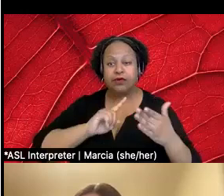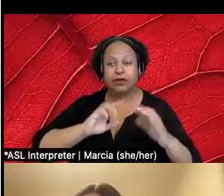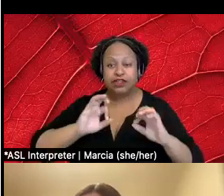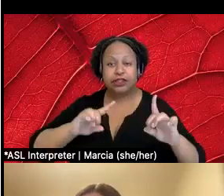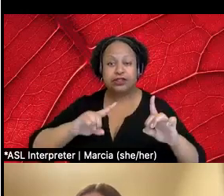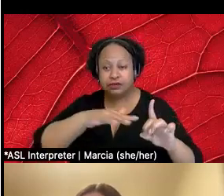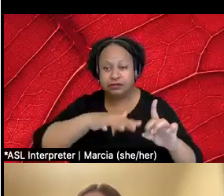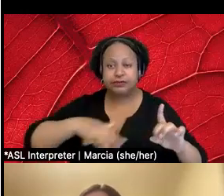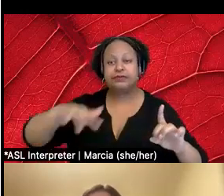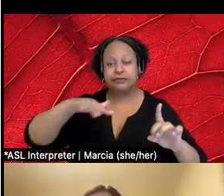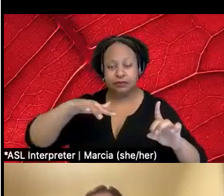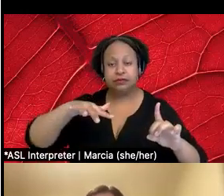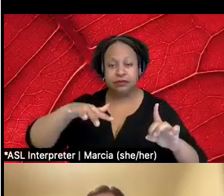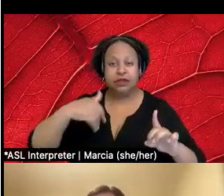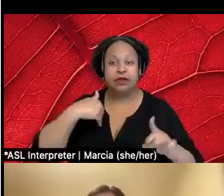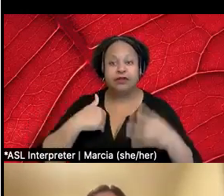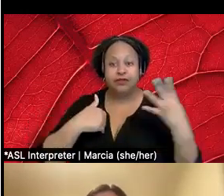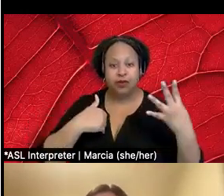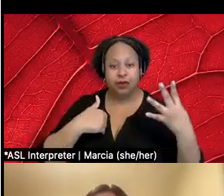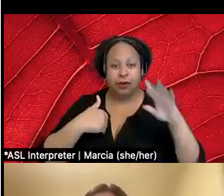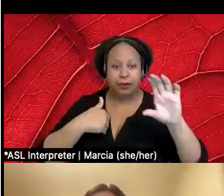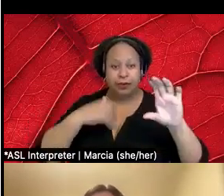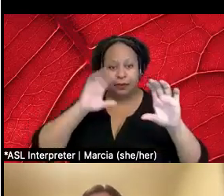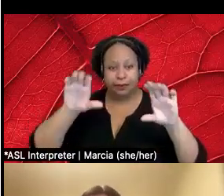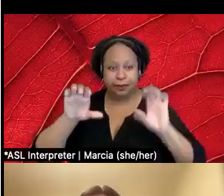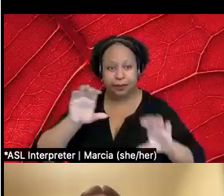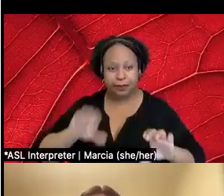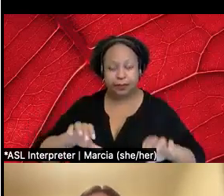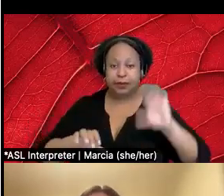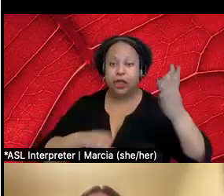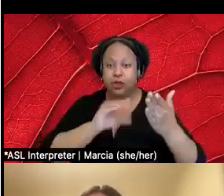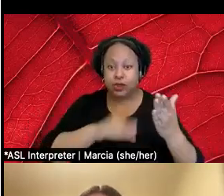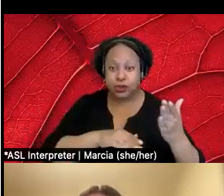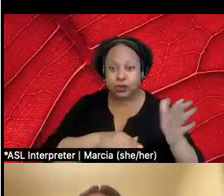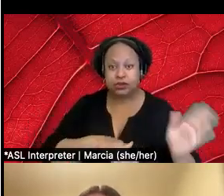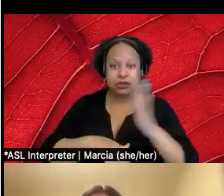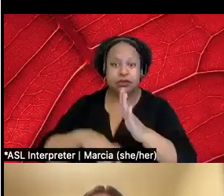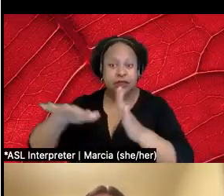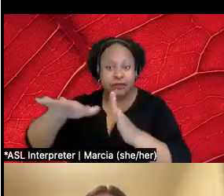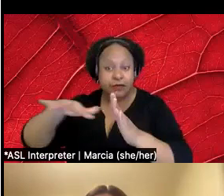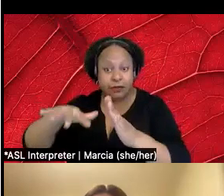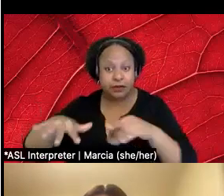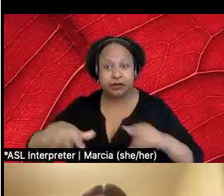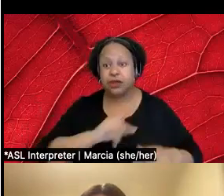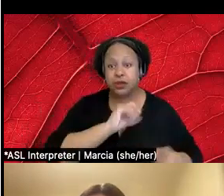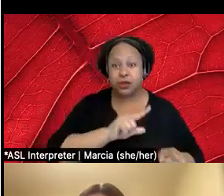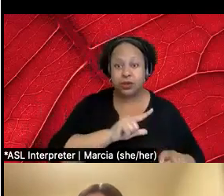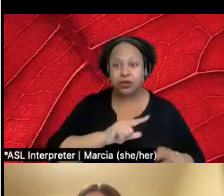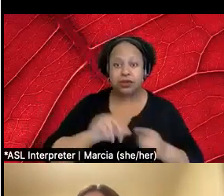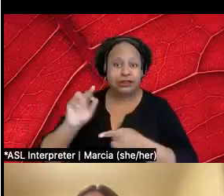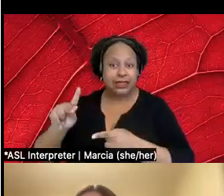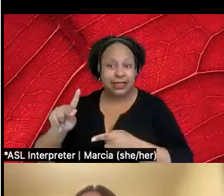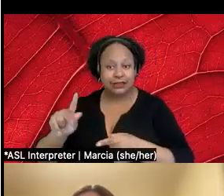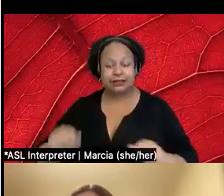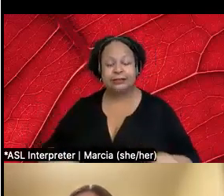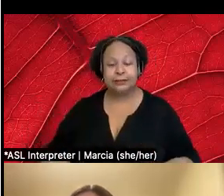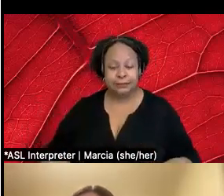So, it consists of four main factors, the student, the environment, tools, and task. So first is the student.